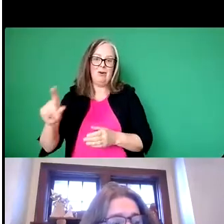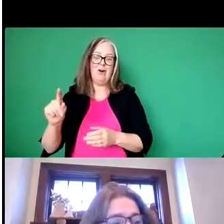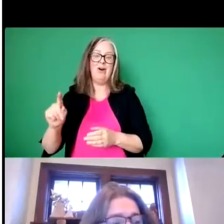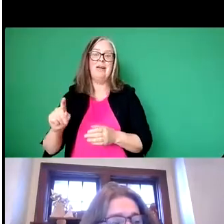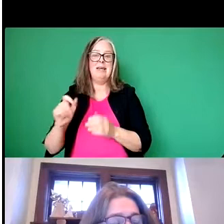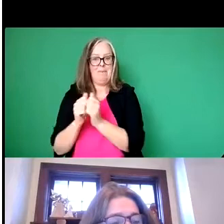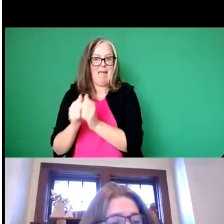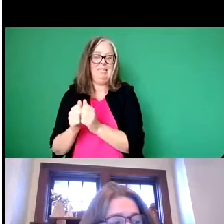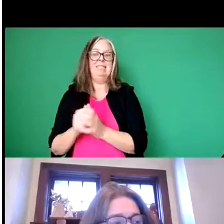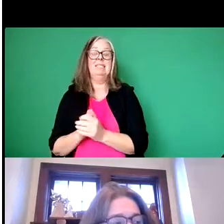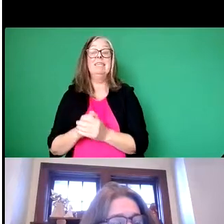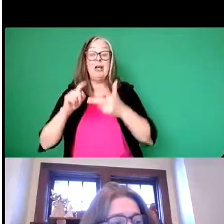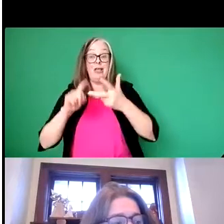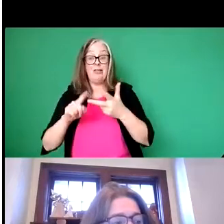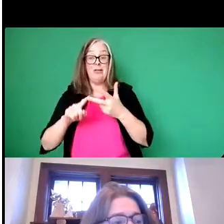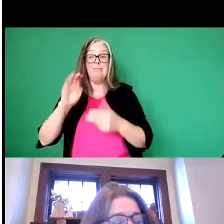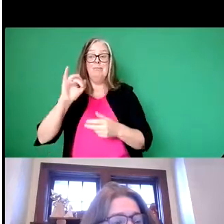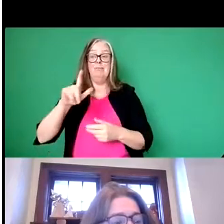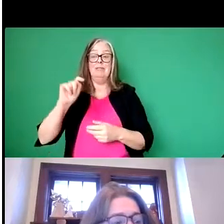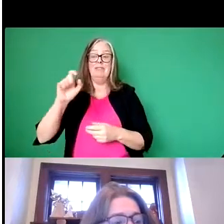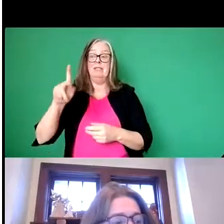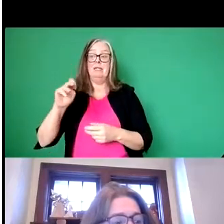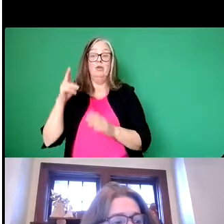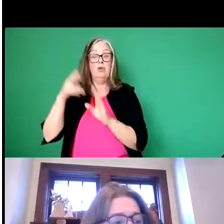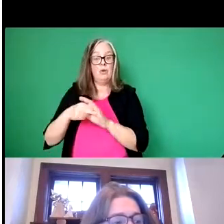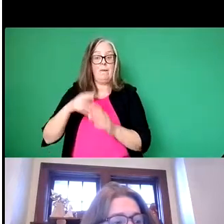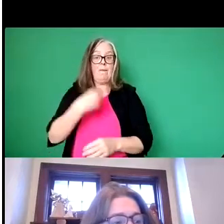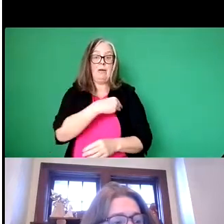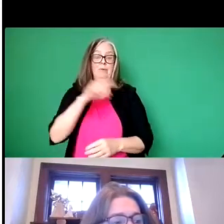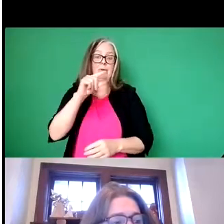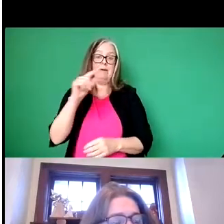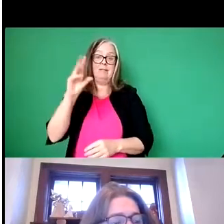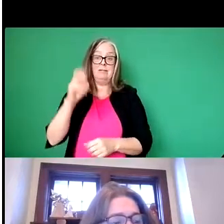manitoba government six years ago initially in the area of skills and employment partnerships